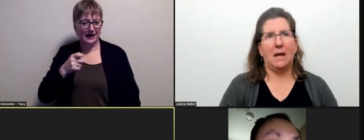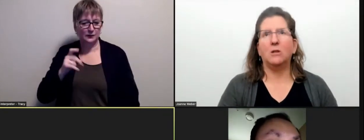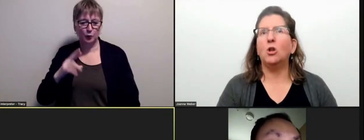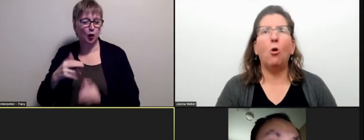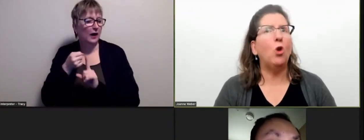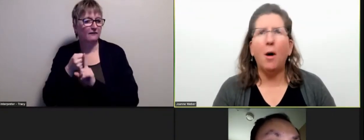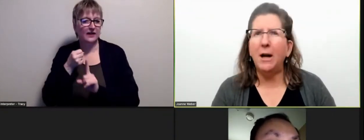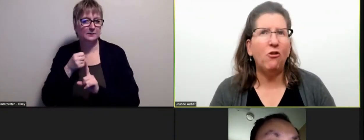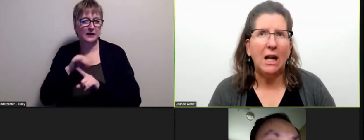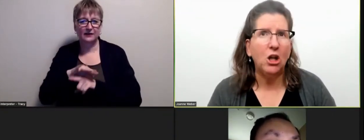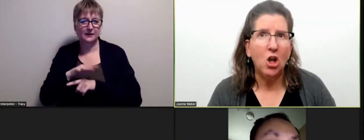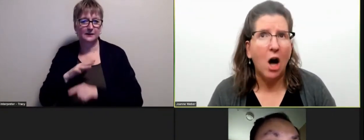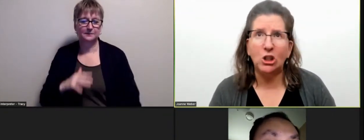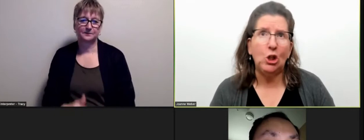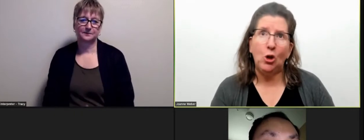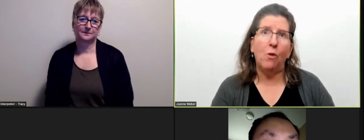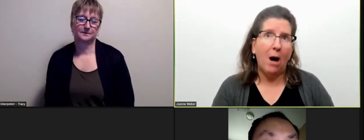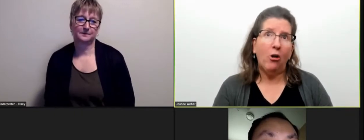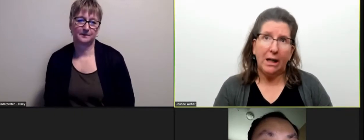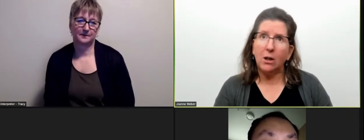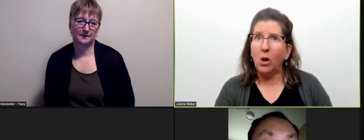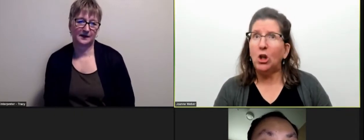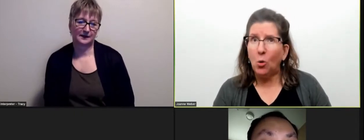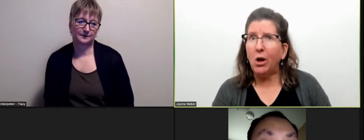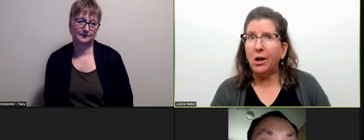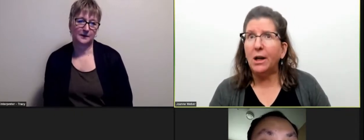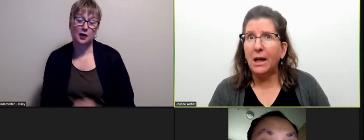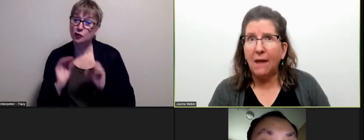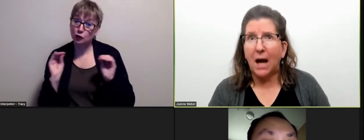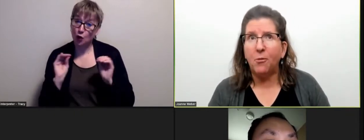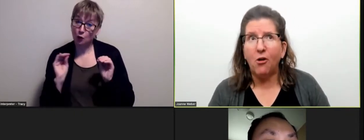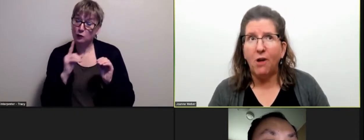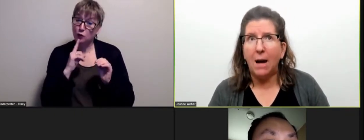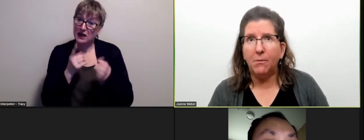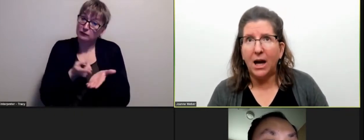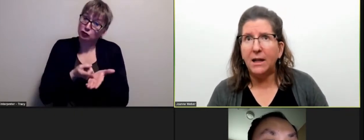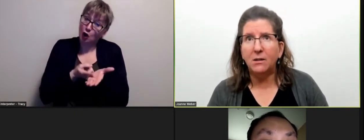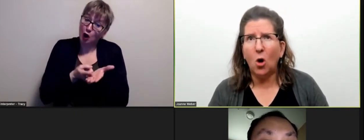Dr. Weber: So nobody really talked to you about it when you were in that program, right?